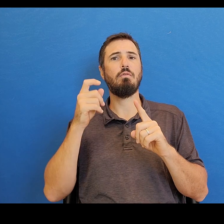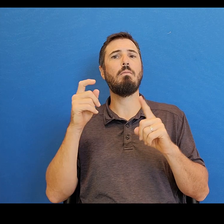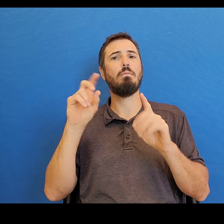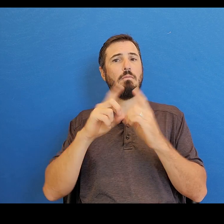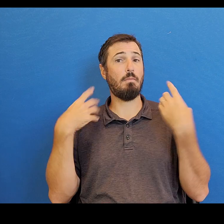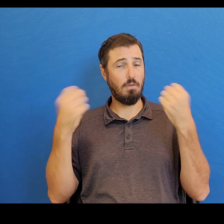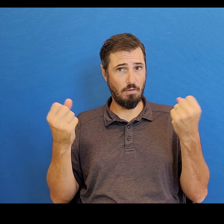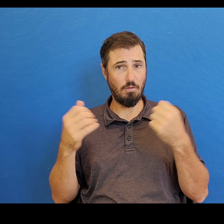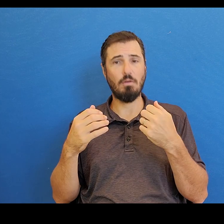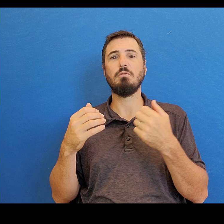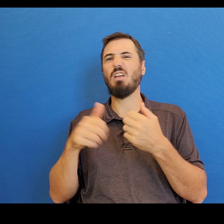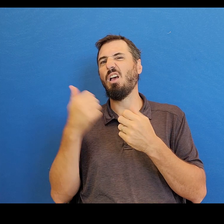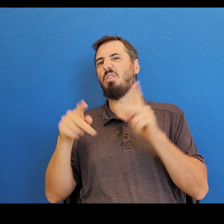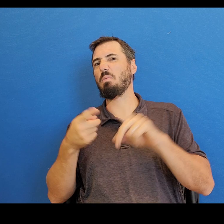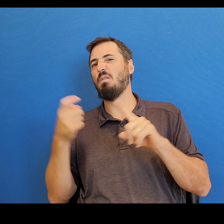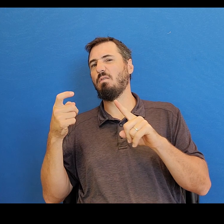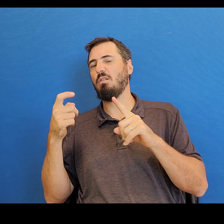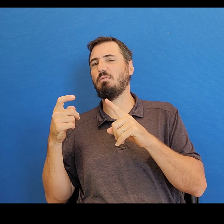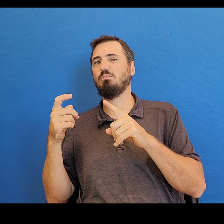the Kaua‘i Medical Reserve Corps, and the American Red Cross